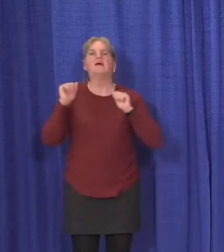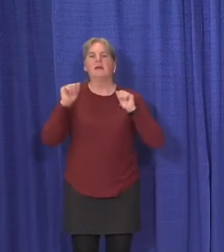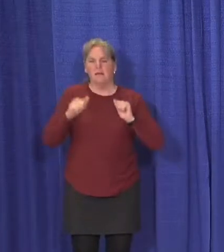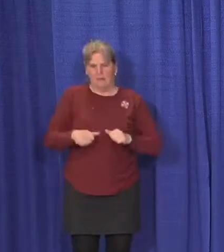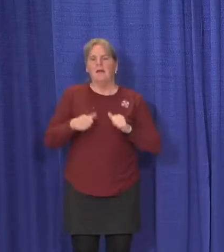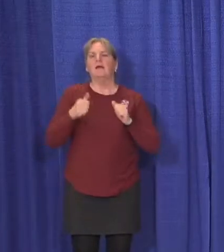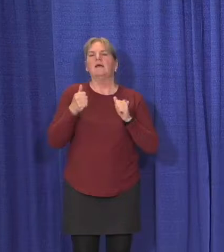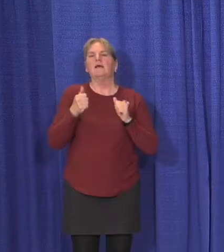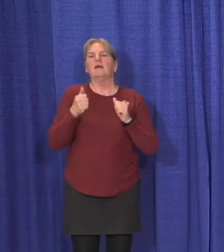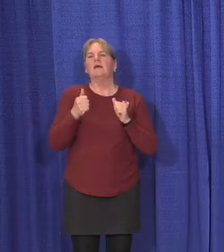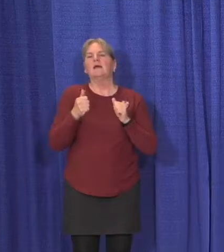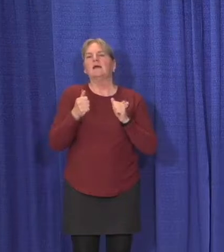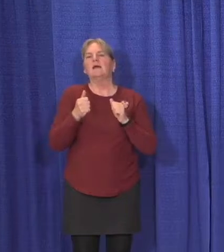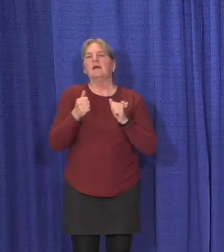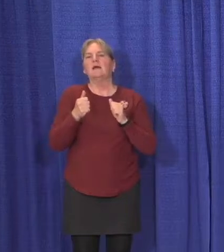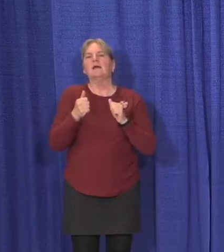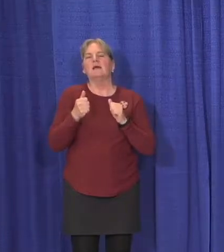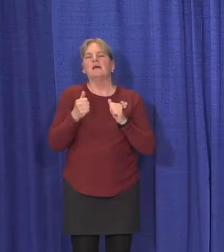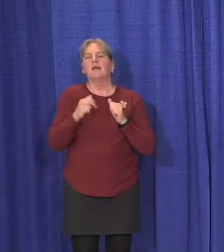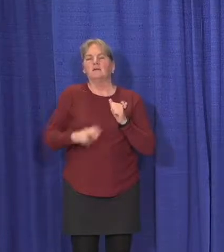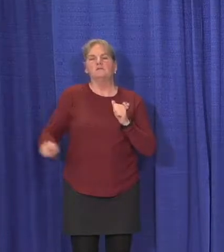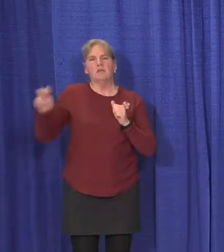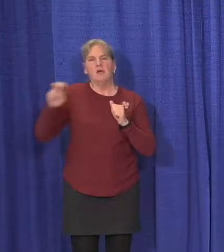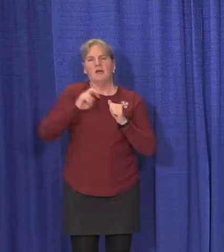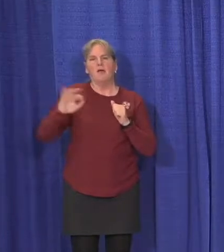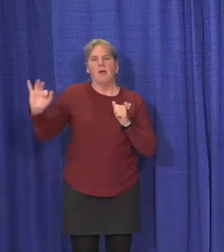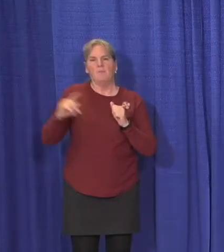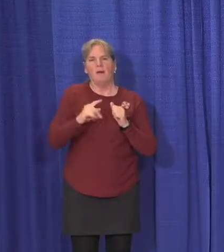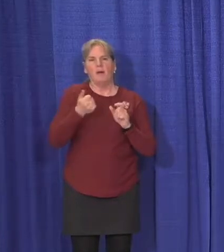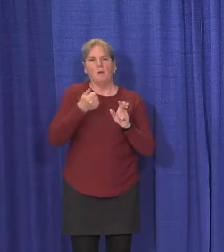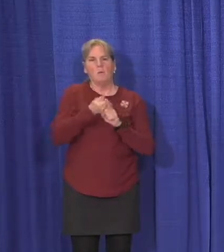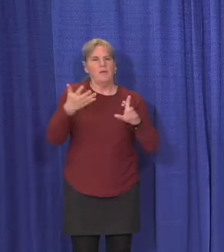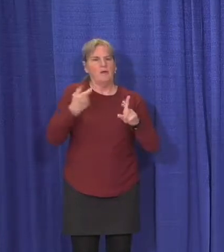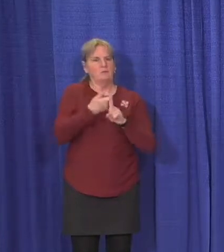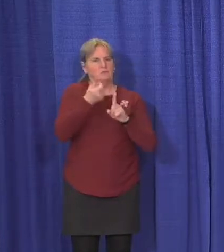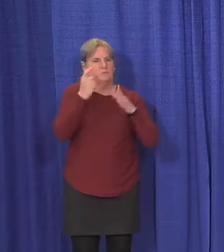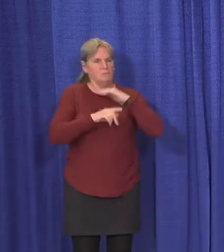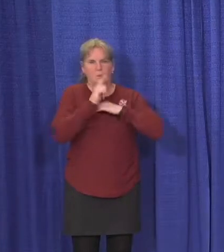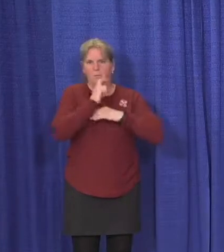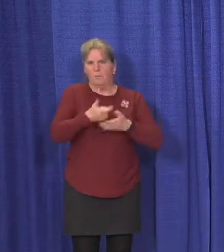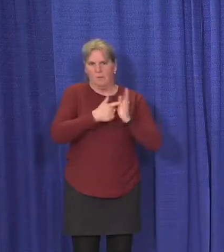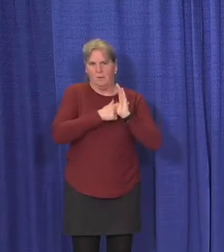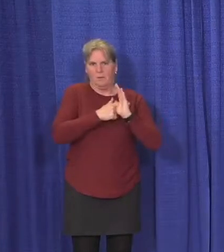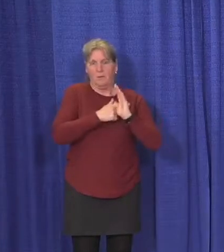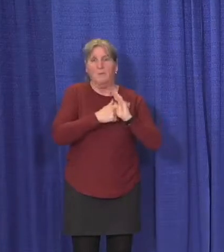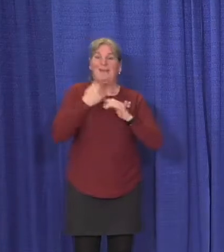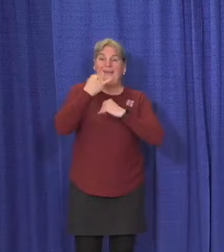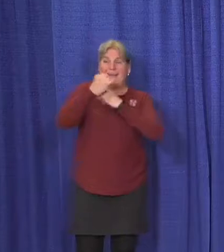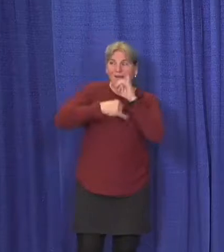without self-isolation in those circumstances. They must abide buy federal